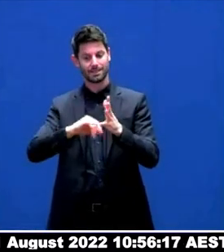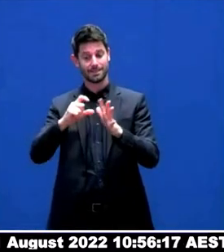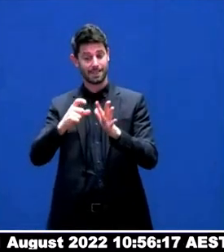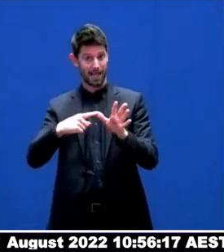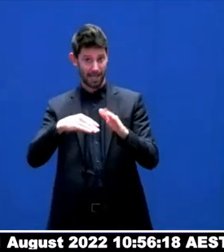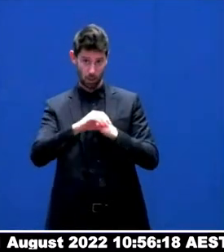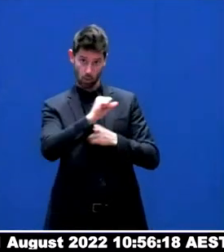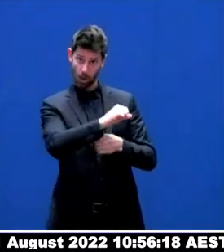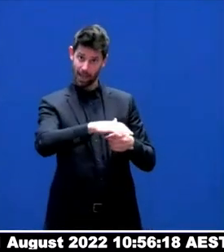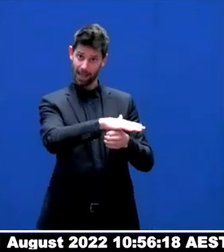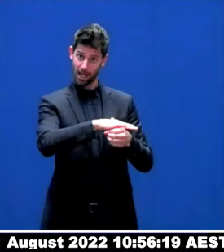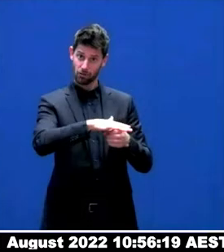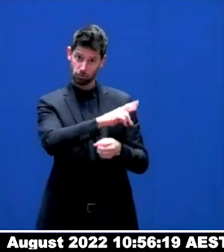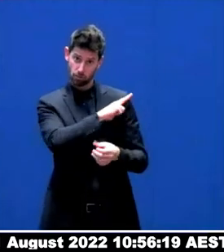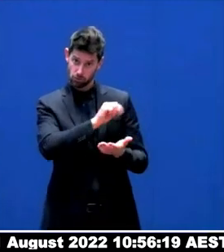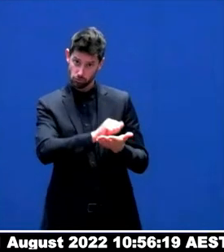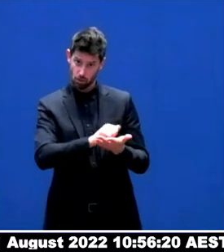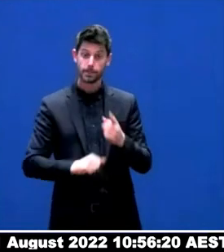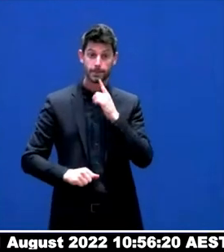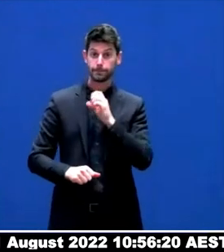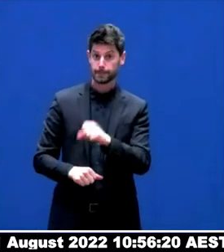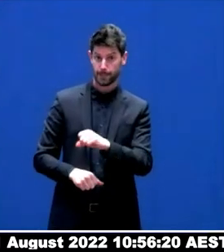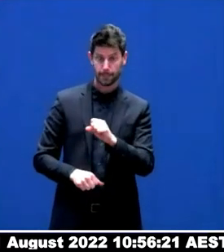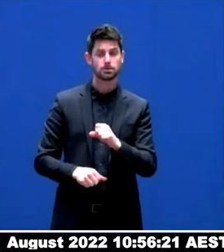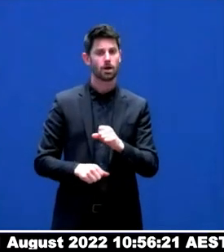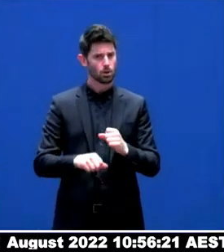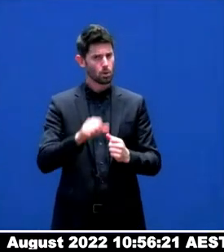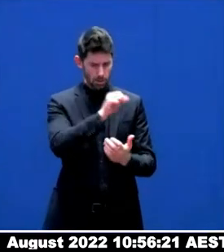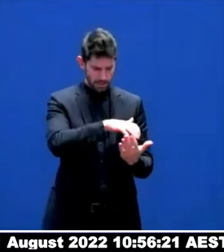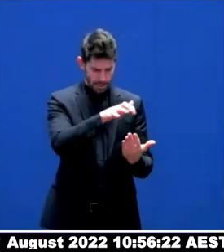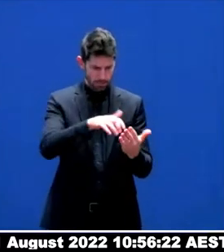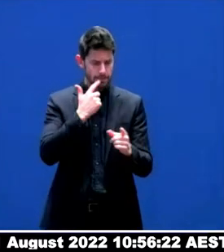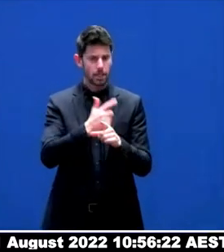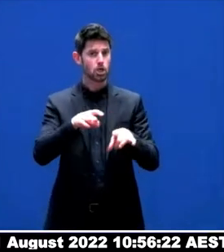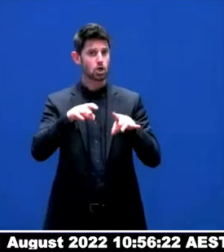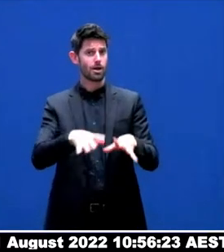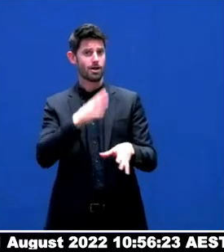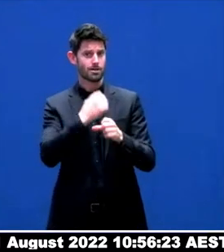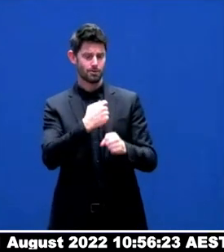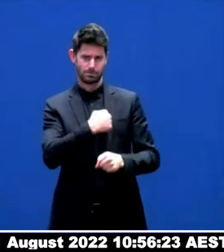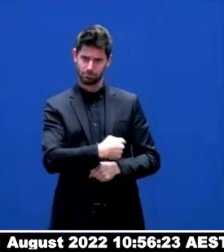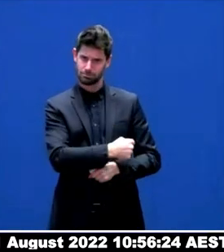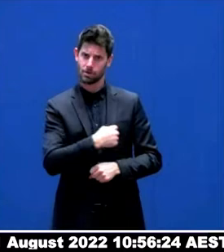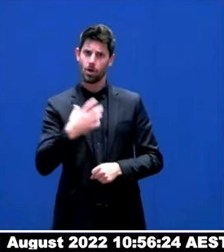Yes. MS EASTMAN: And so you've said that: "Australian Government is committed to working collaboratively with the state and